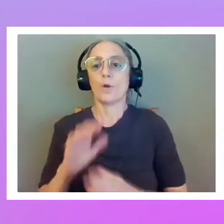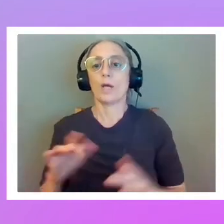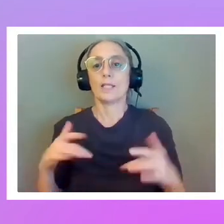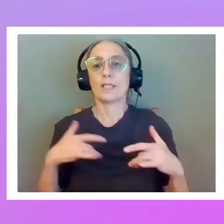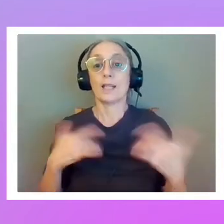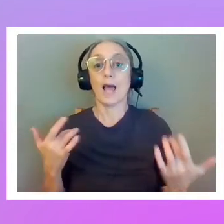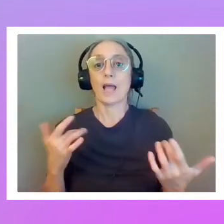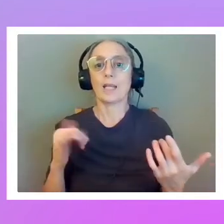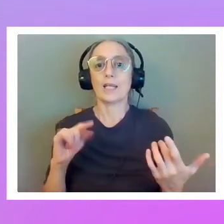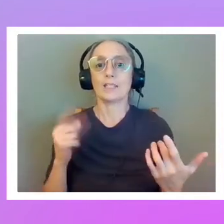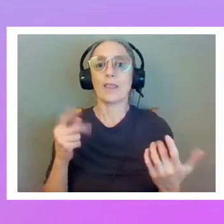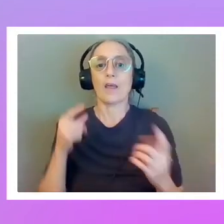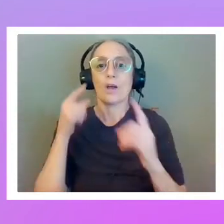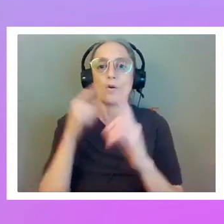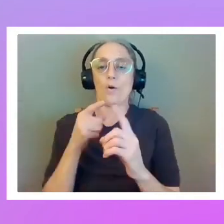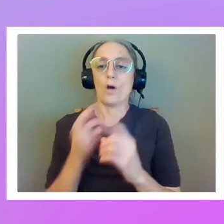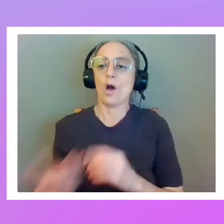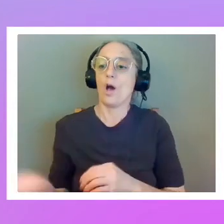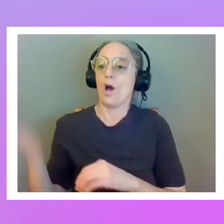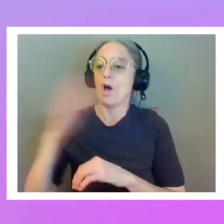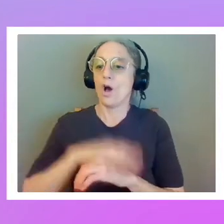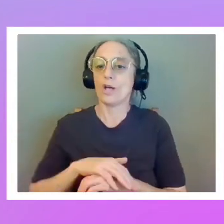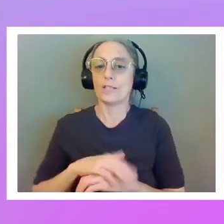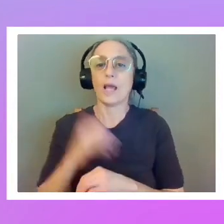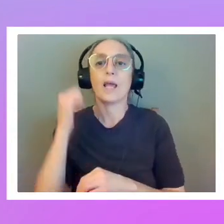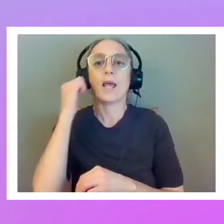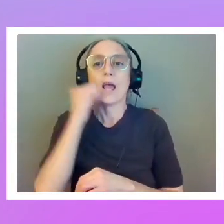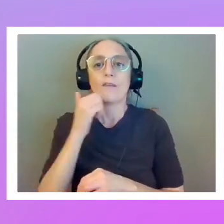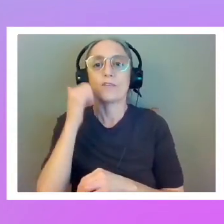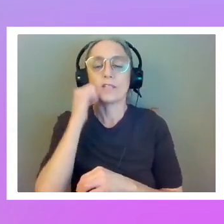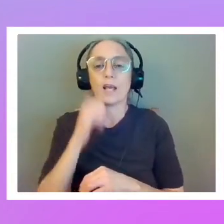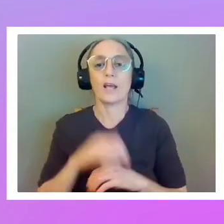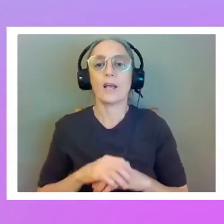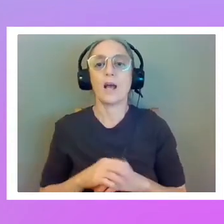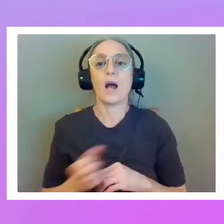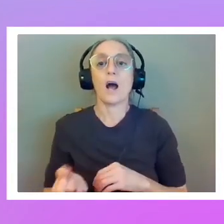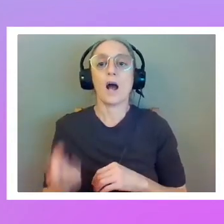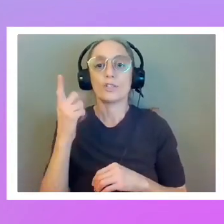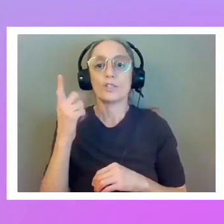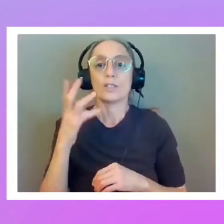all day every day. Understanding and delivering actions